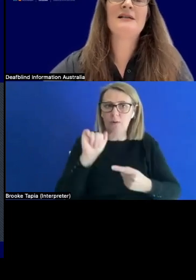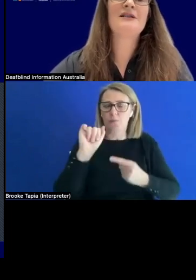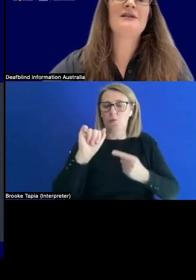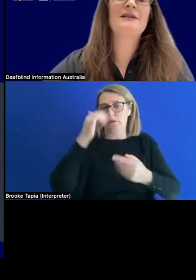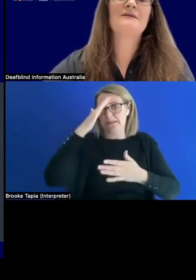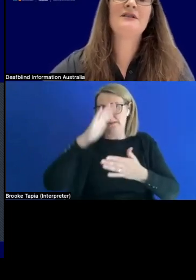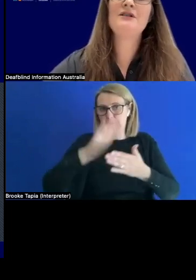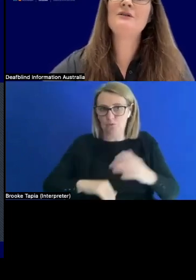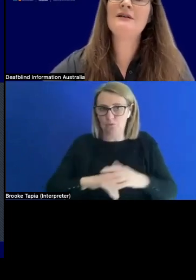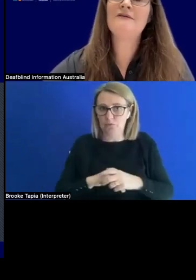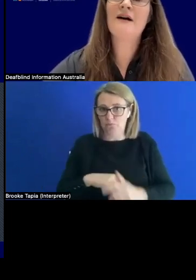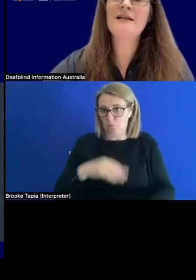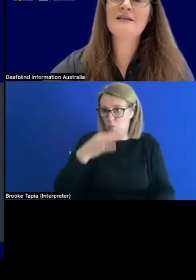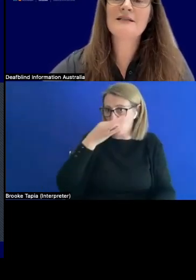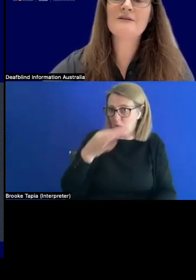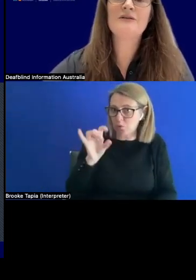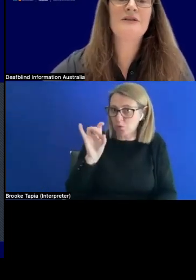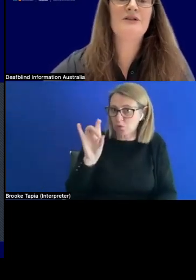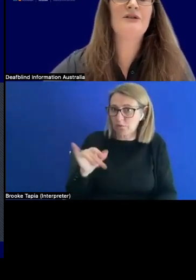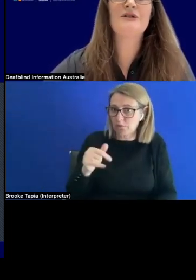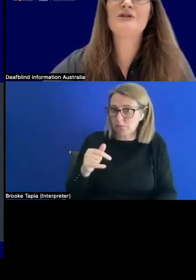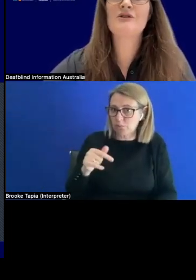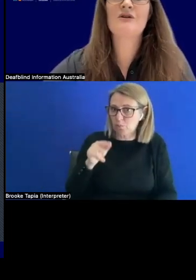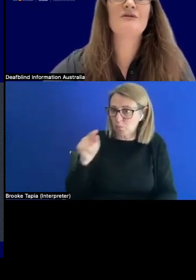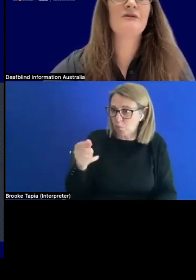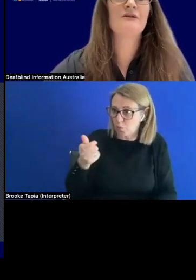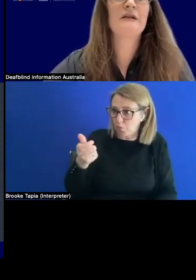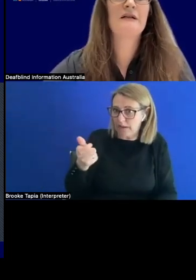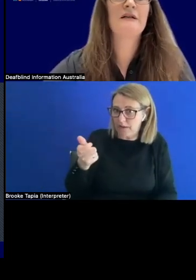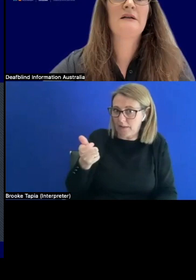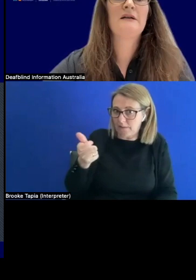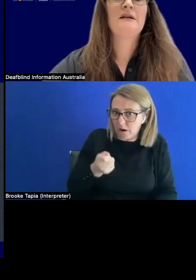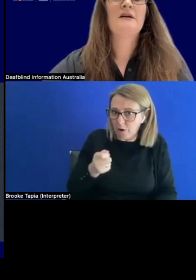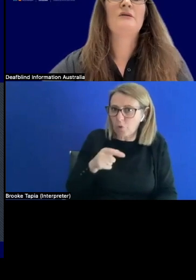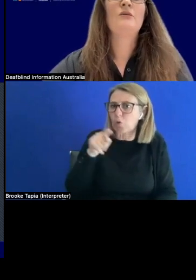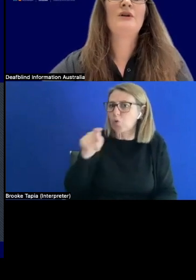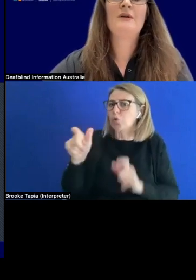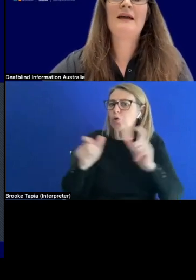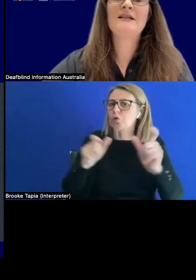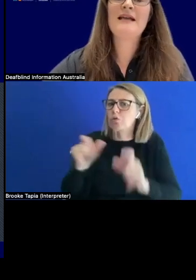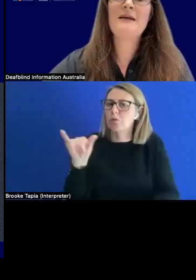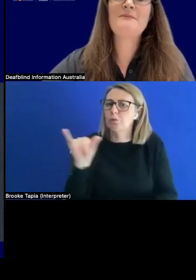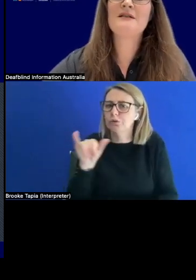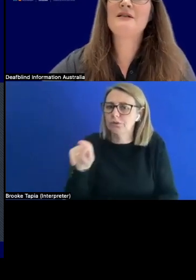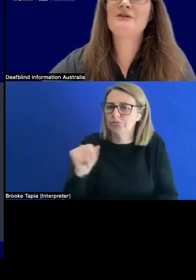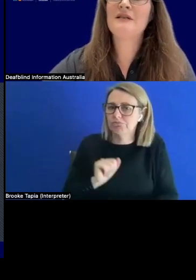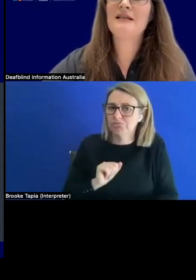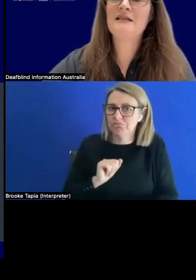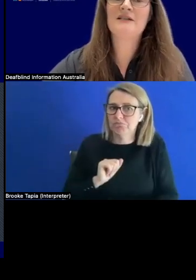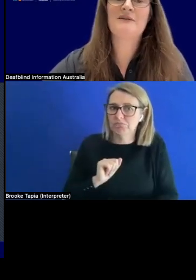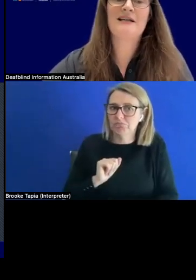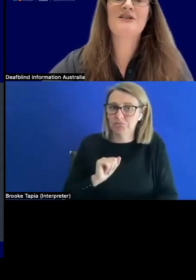ask yourself did you invite or did you control? Were you ever tempted during the interaction